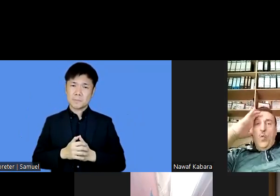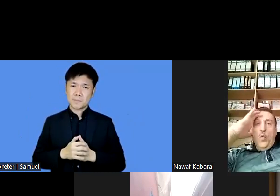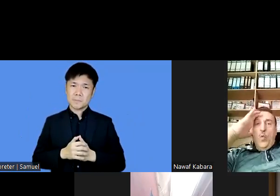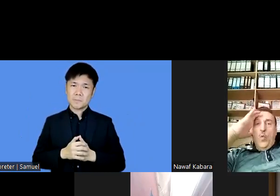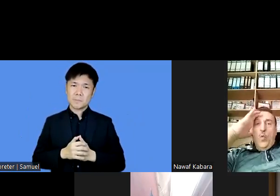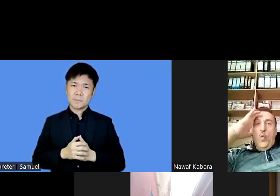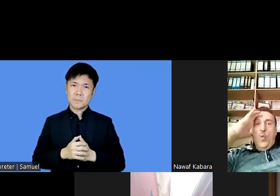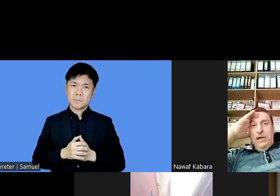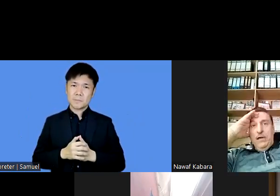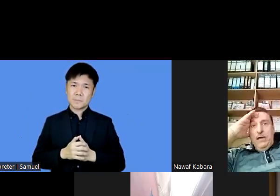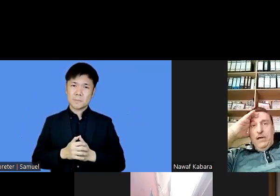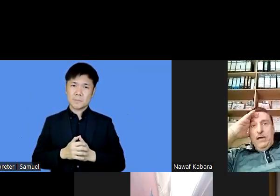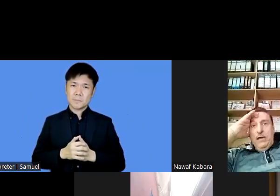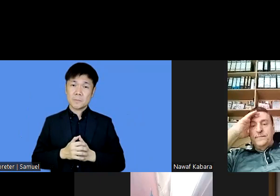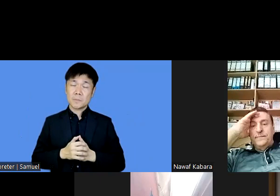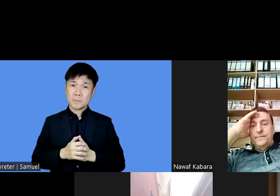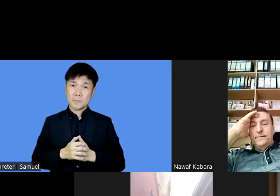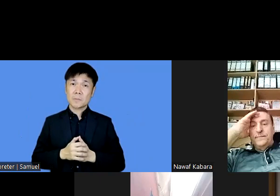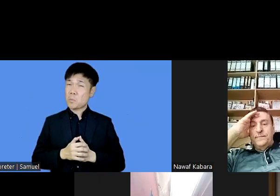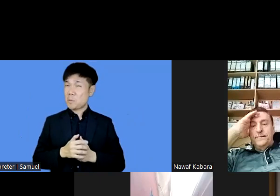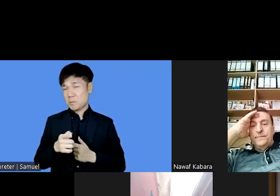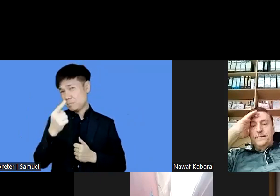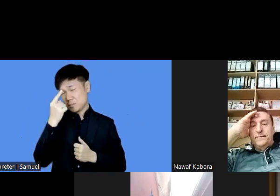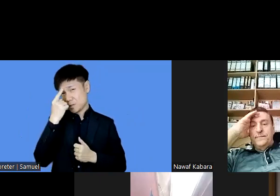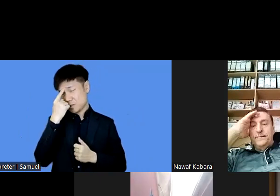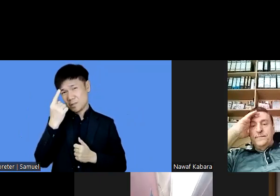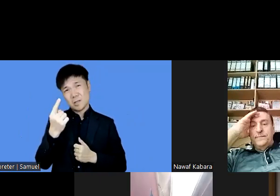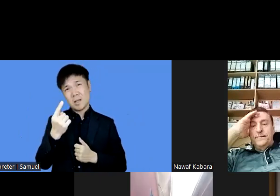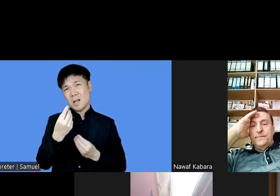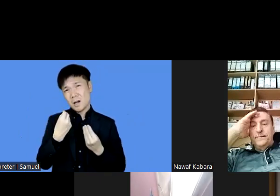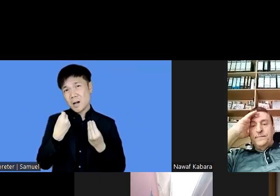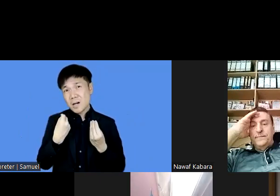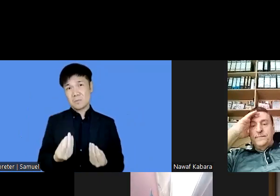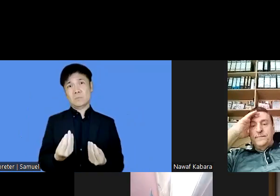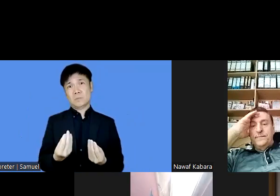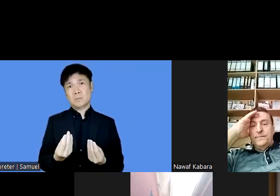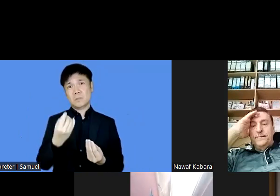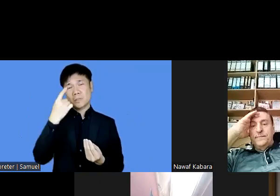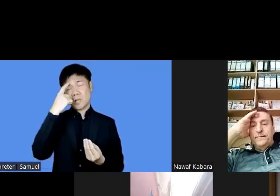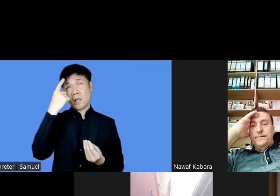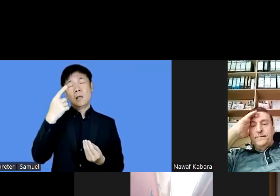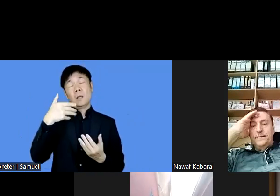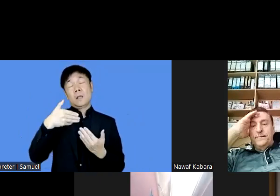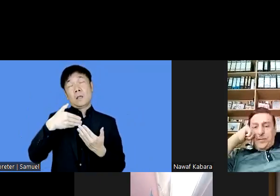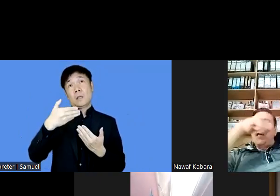We have to be realistic and expect much worse situations.